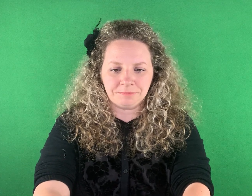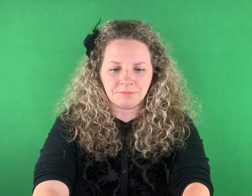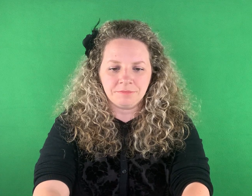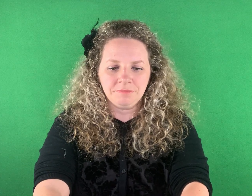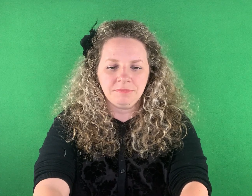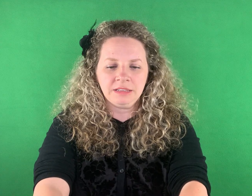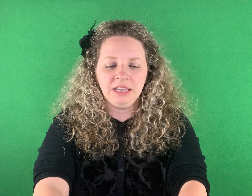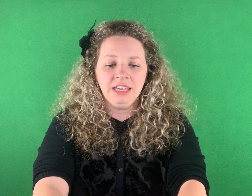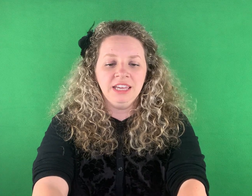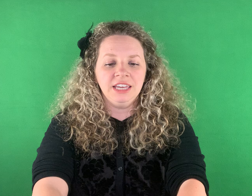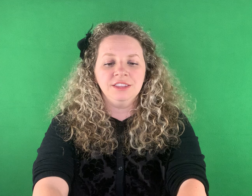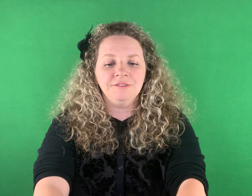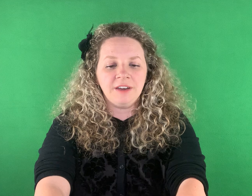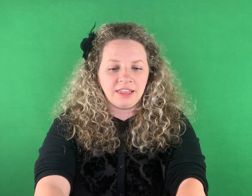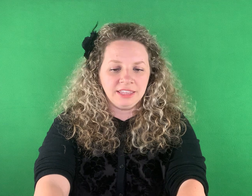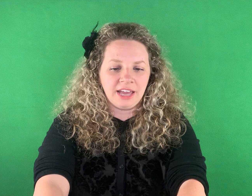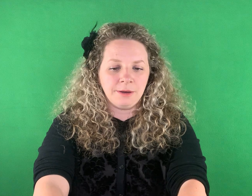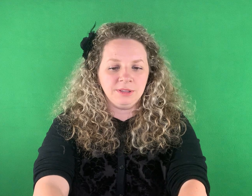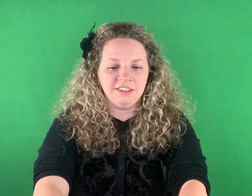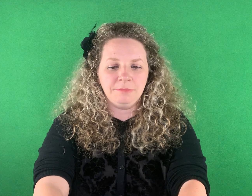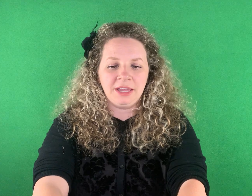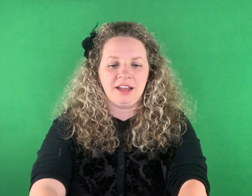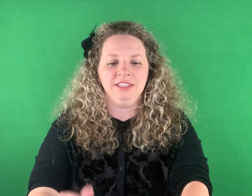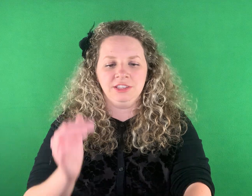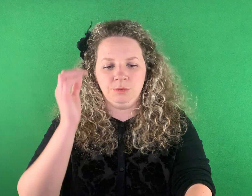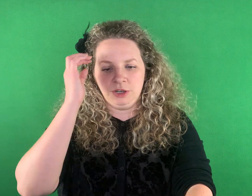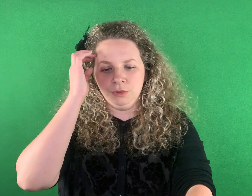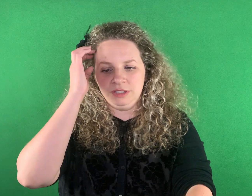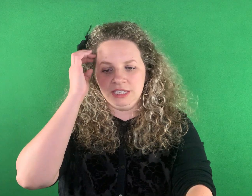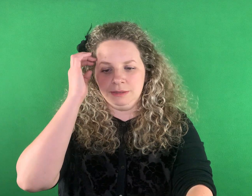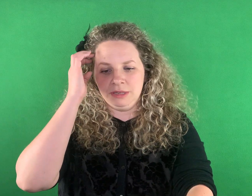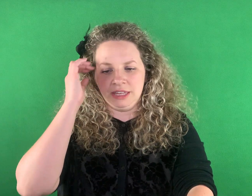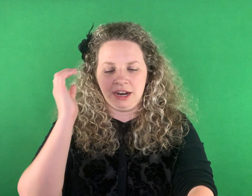“In the valley I will lift my eyes to the One who sees me there.”